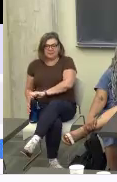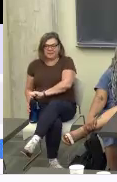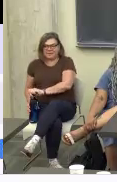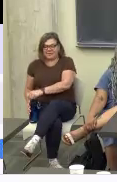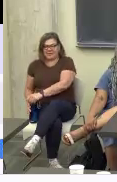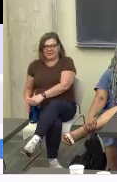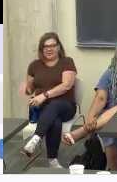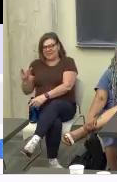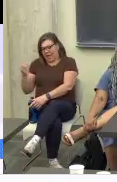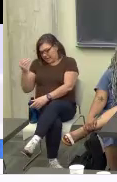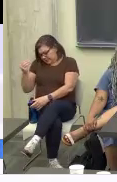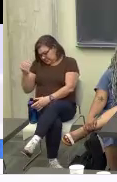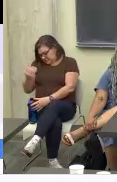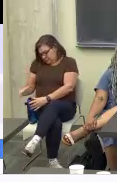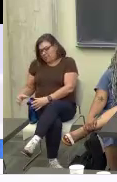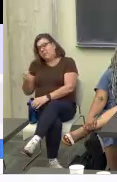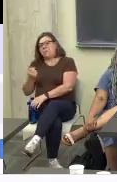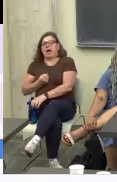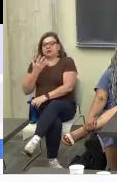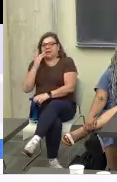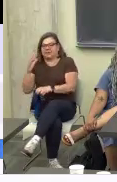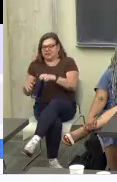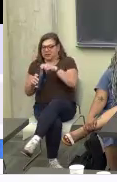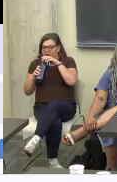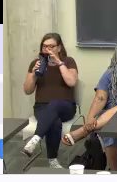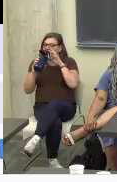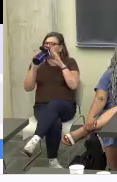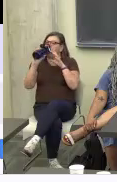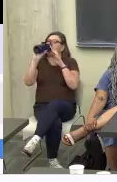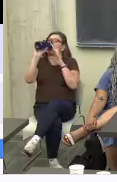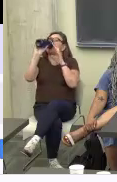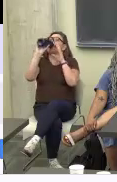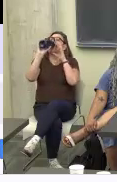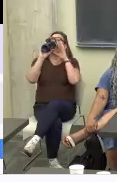now is right now whether by choice or not, so many of us are stepping out of this extractive